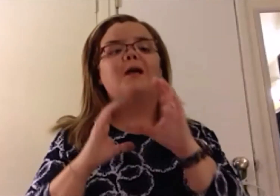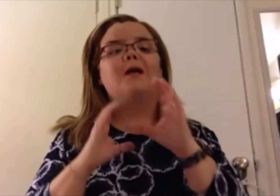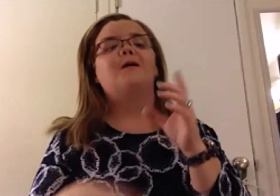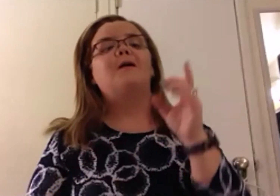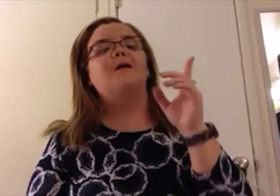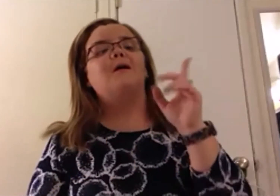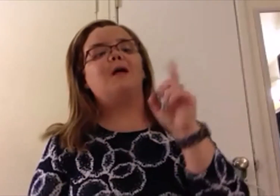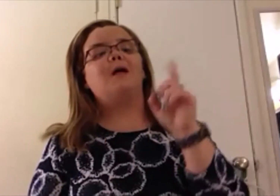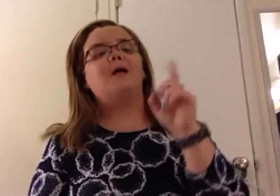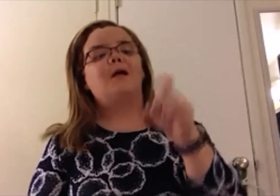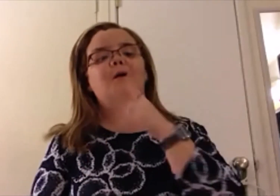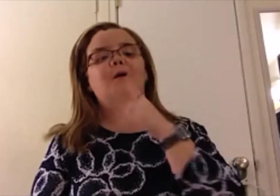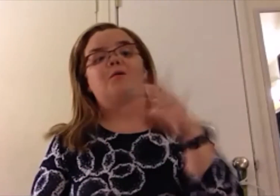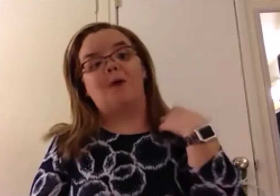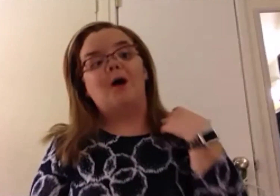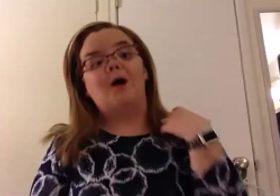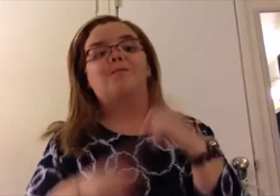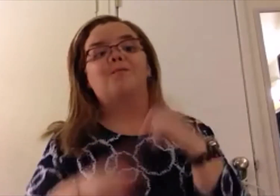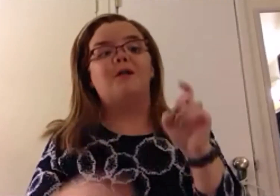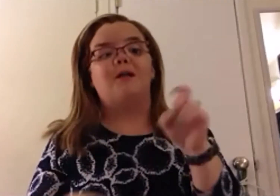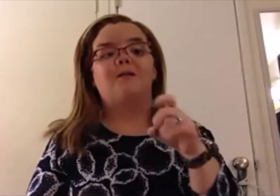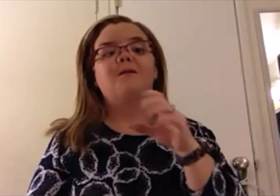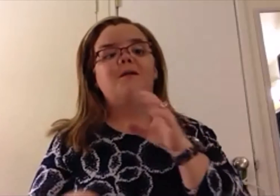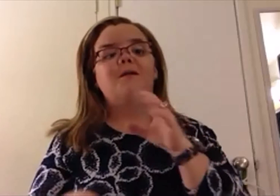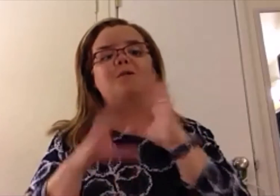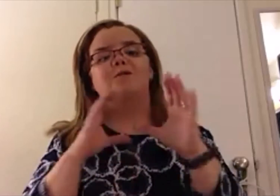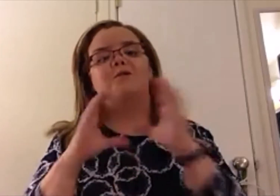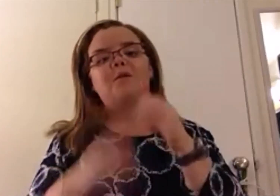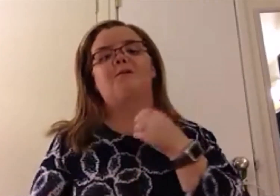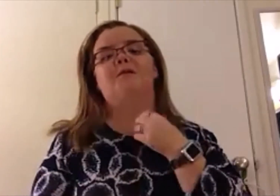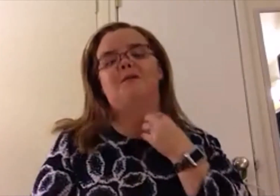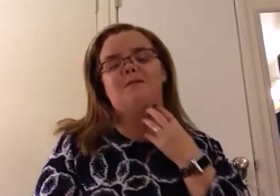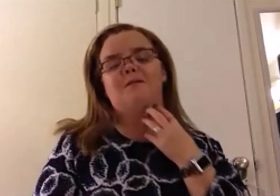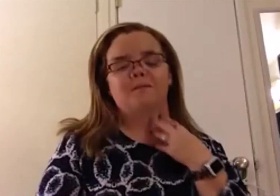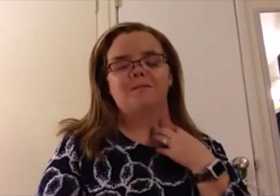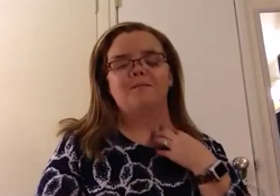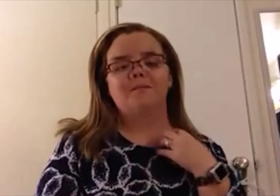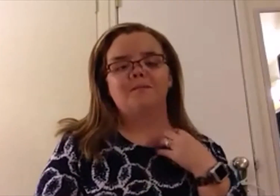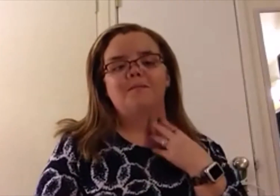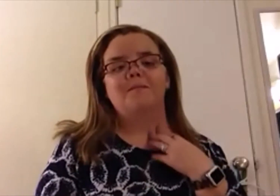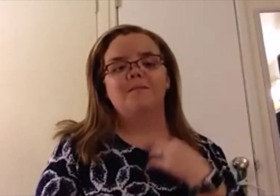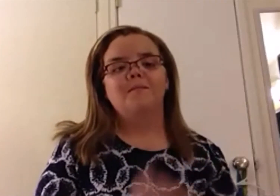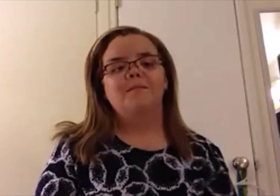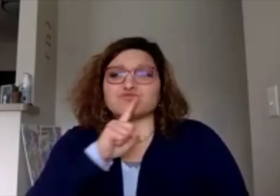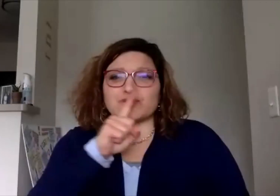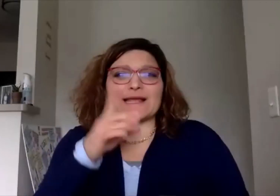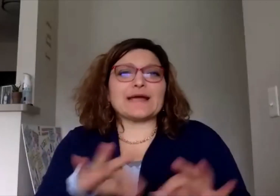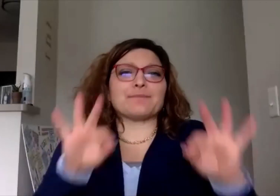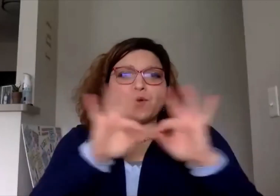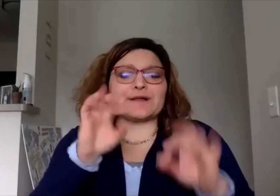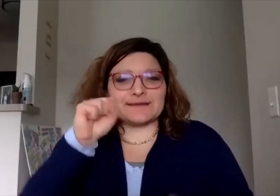and you need to tell your boss what you need in order to communicate. That's really important